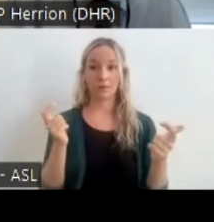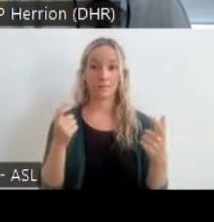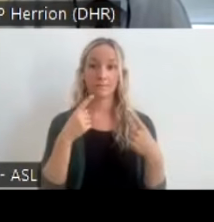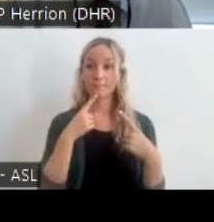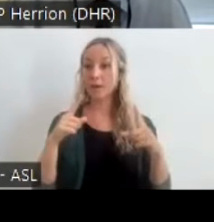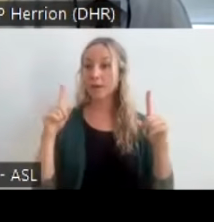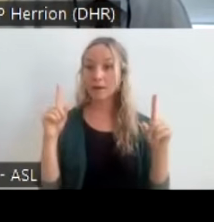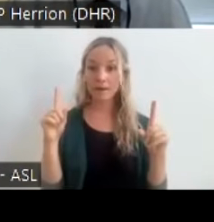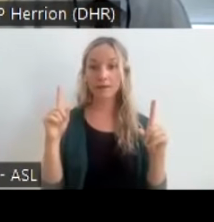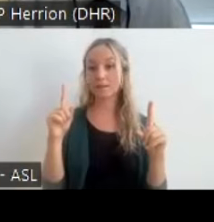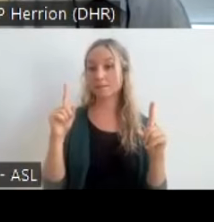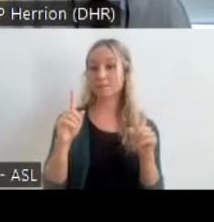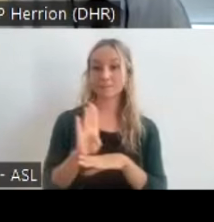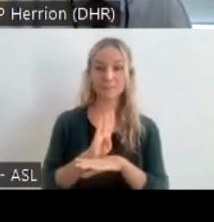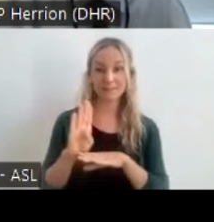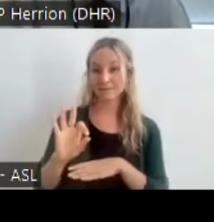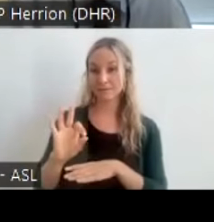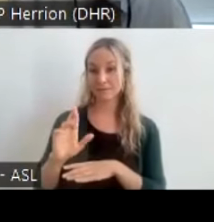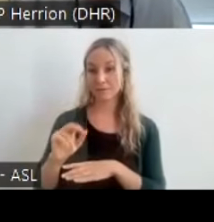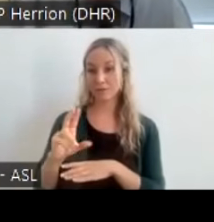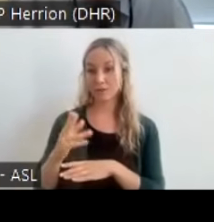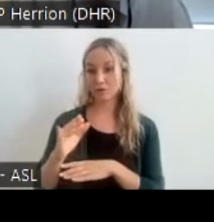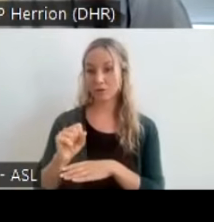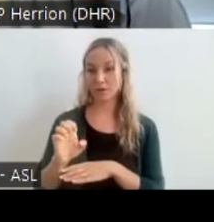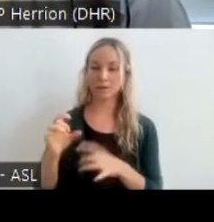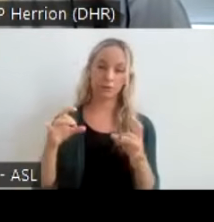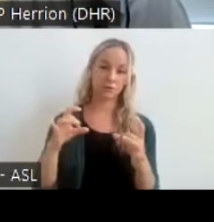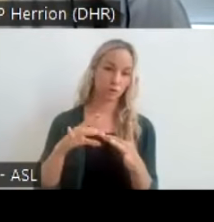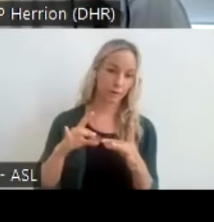, What's readily achievable for them is much different